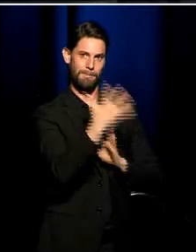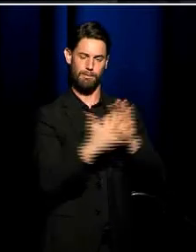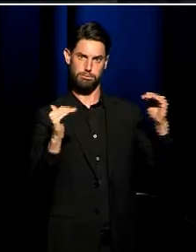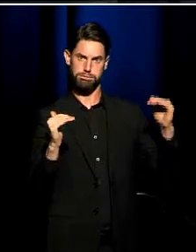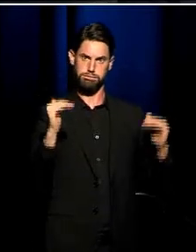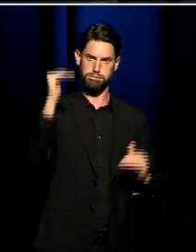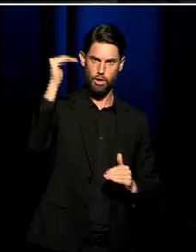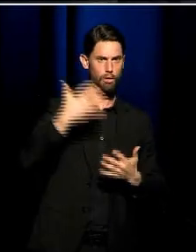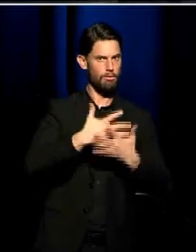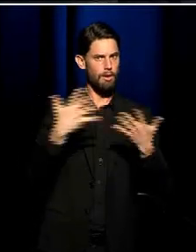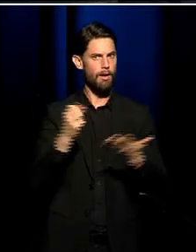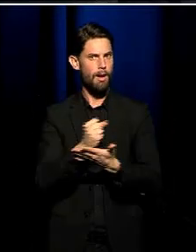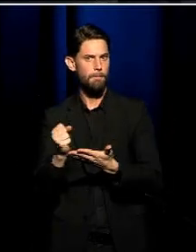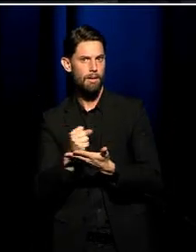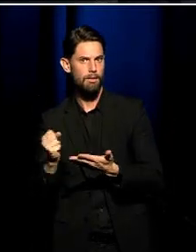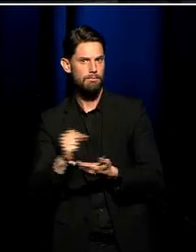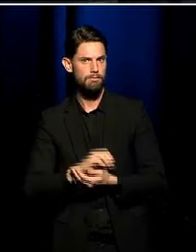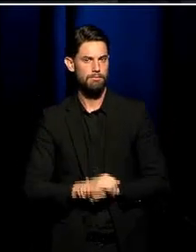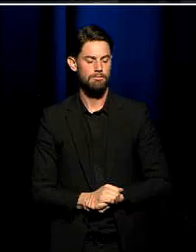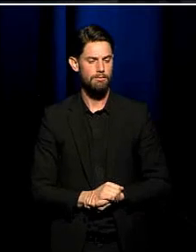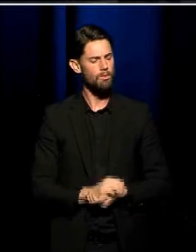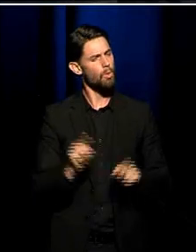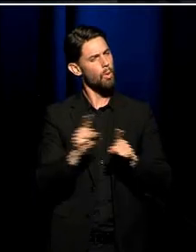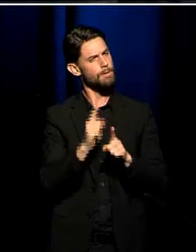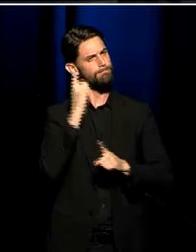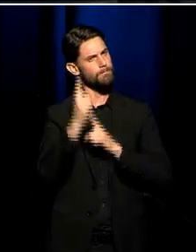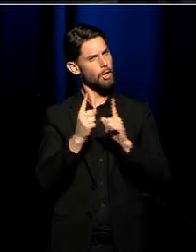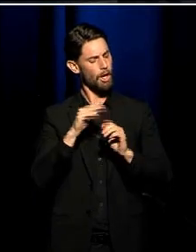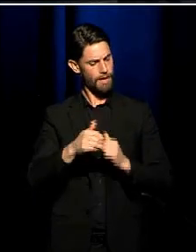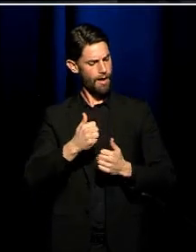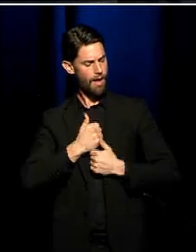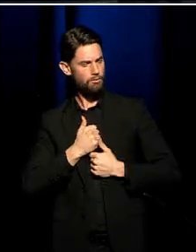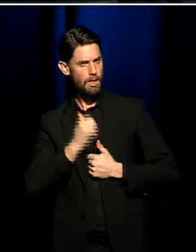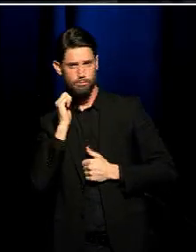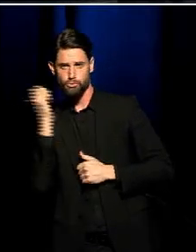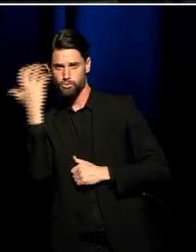Accounting for different age profiles in First Nations and non-Indigenous communities,